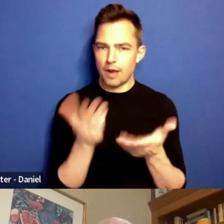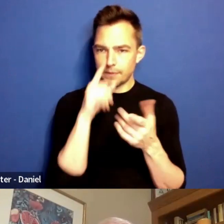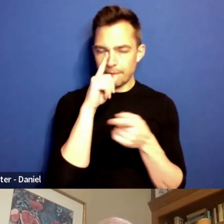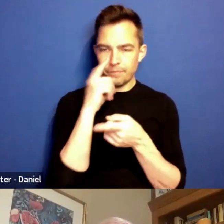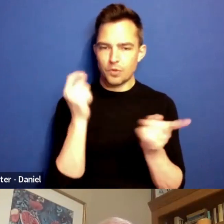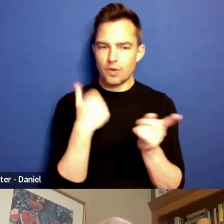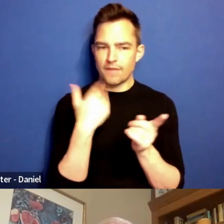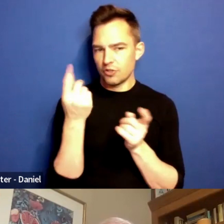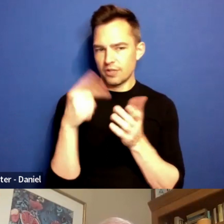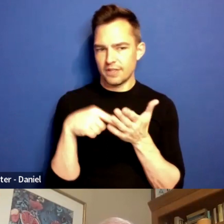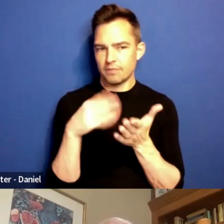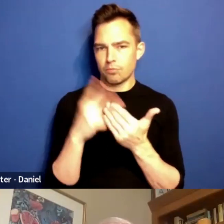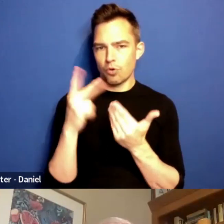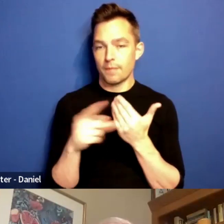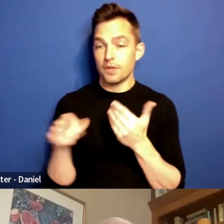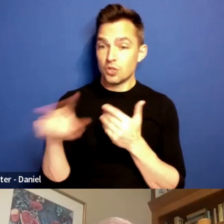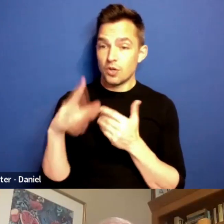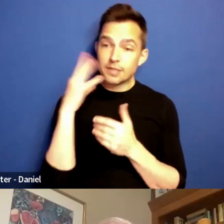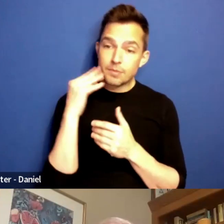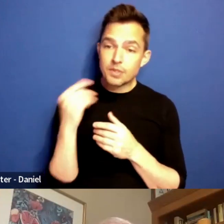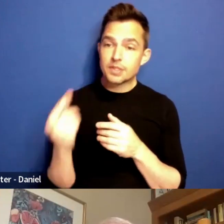issue that they encounter in a program? Have you encountered a state that has Ombudsman's for